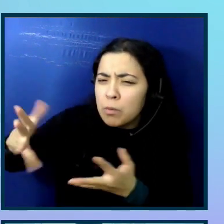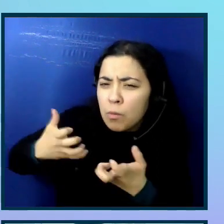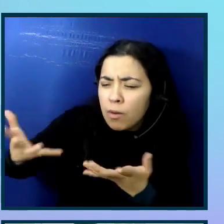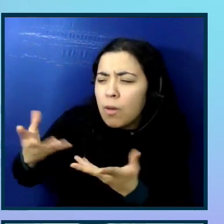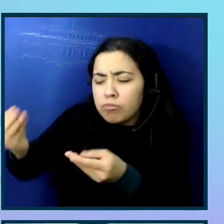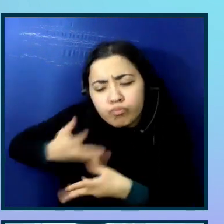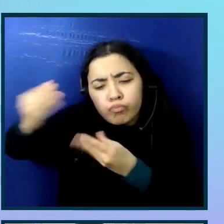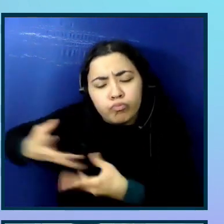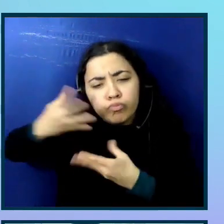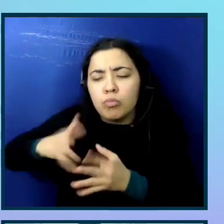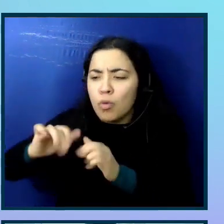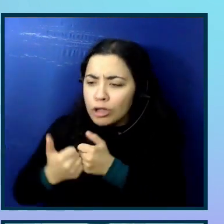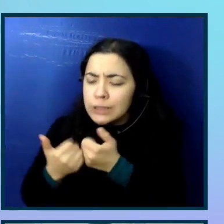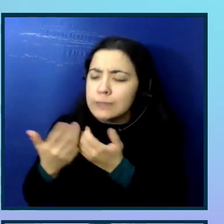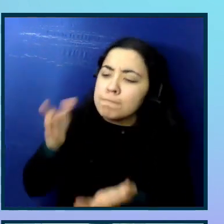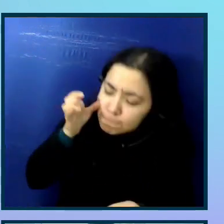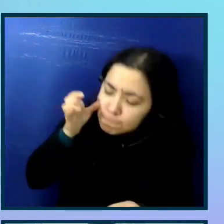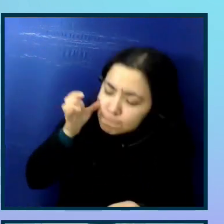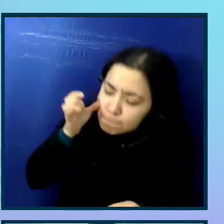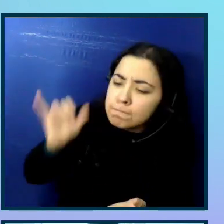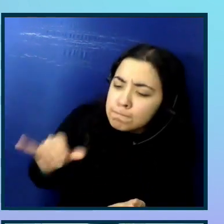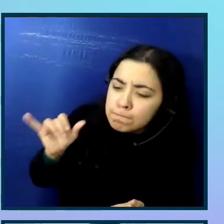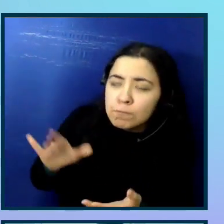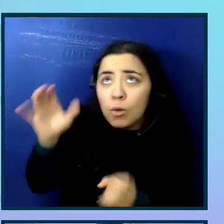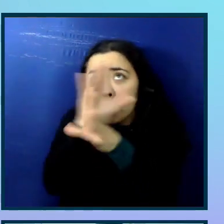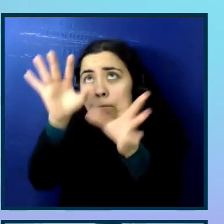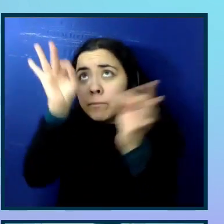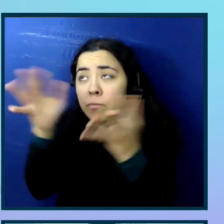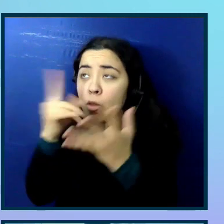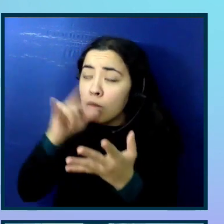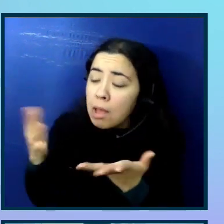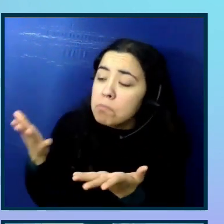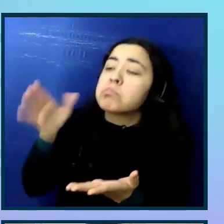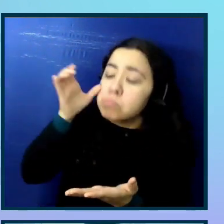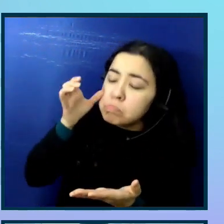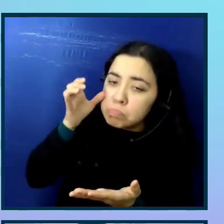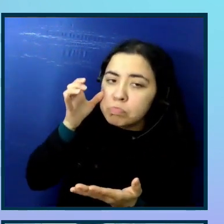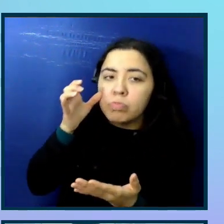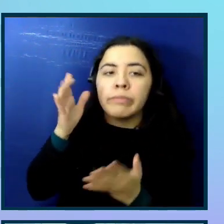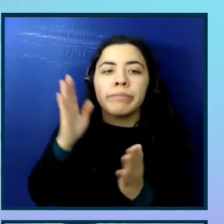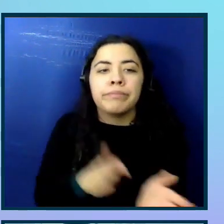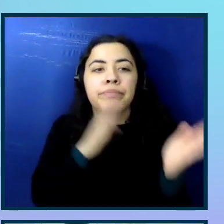and what ideal states would be. And then for our iterative design methodologies,